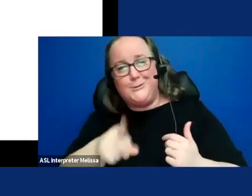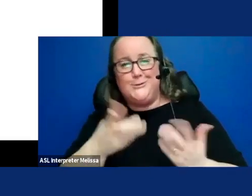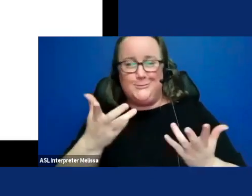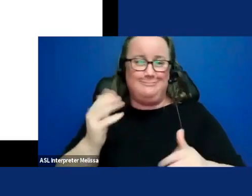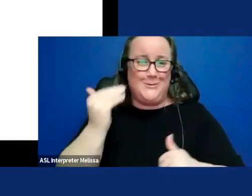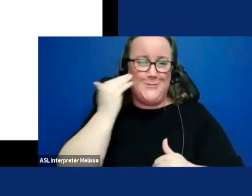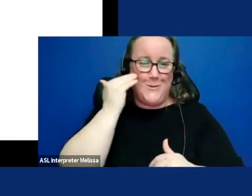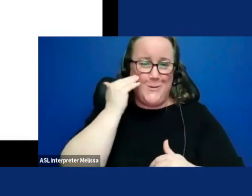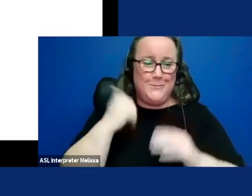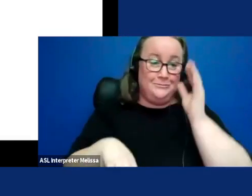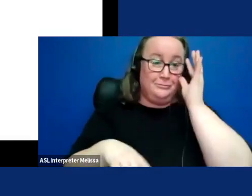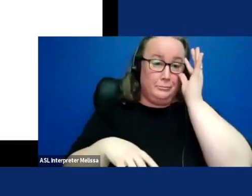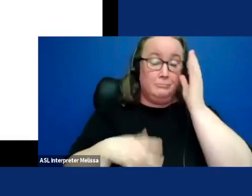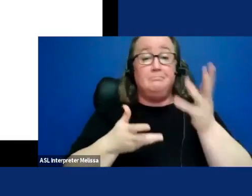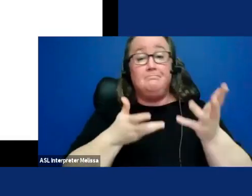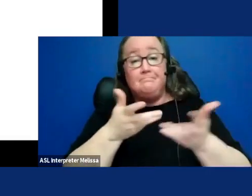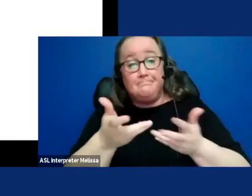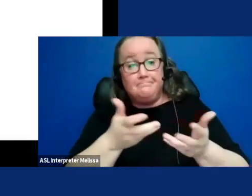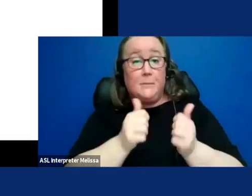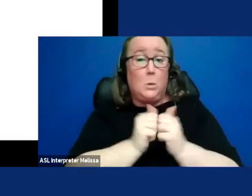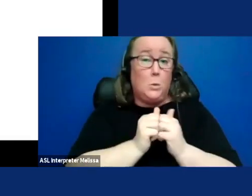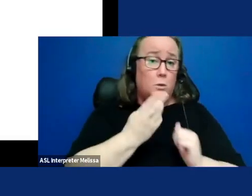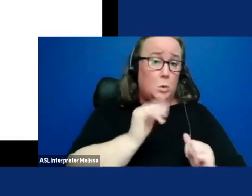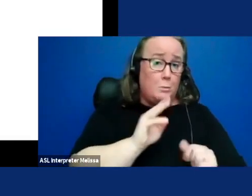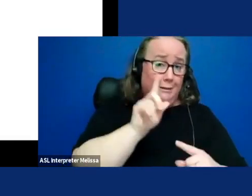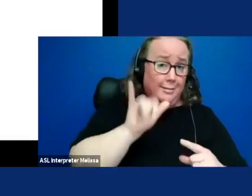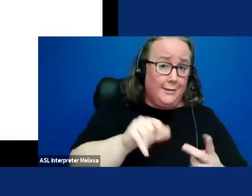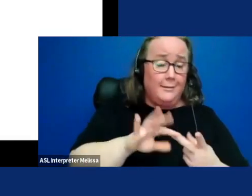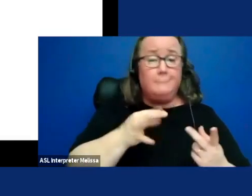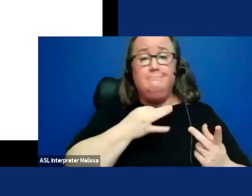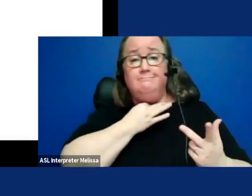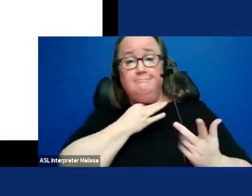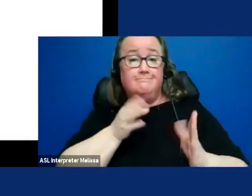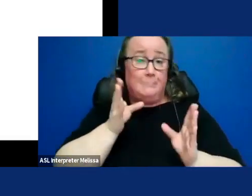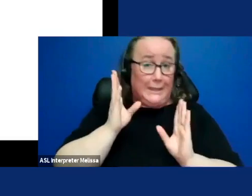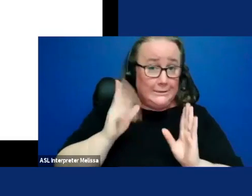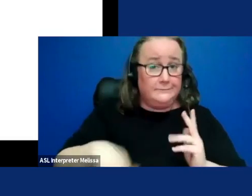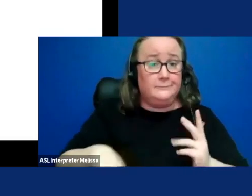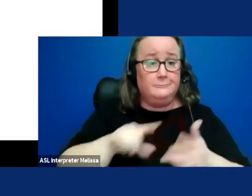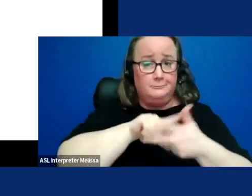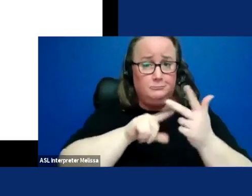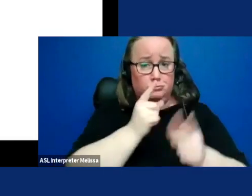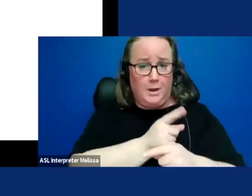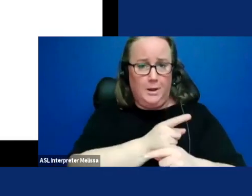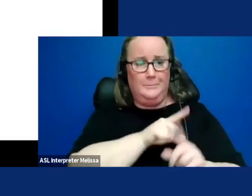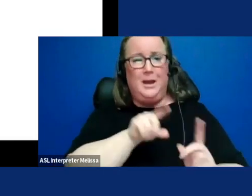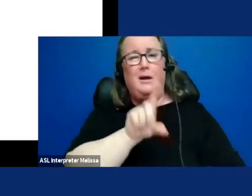as engaging with humility, curiosity, and attentiveness. But there's other tools like plain language,